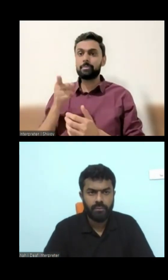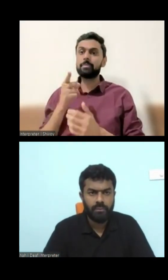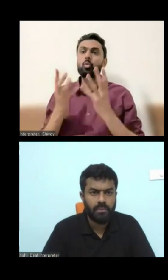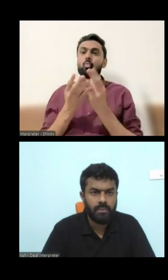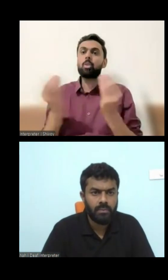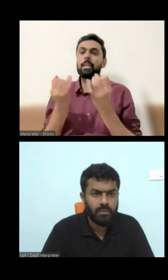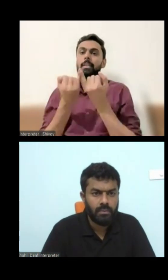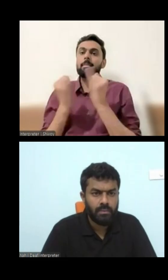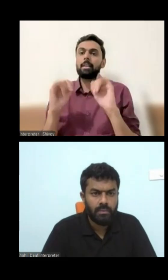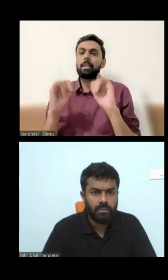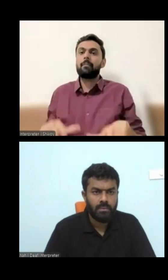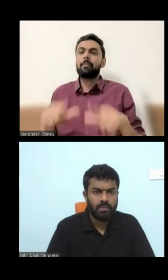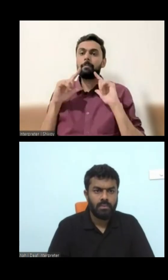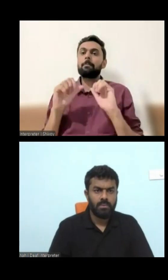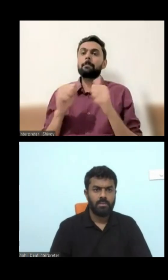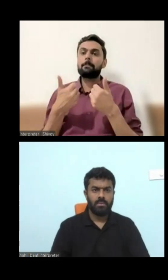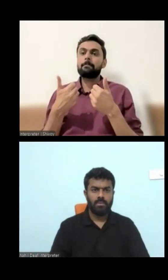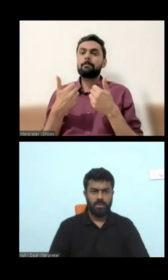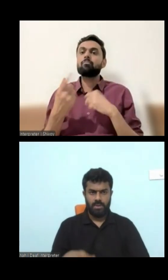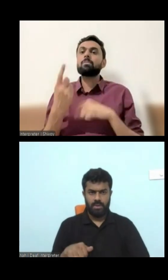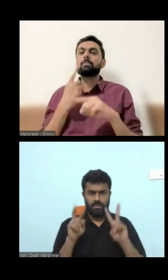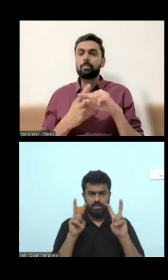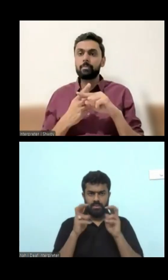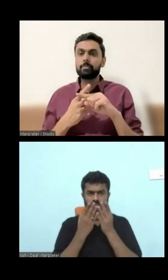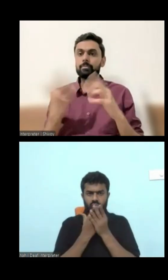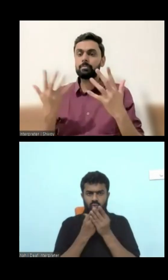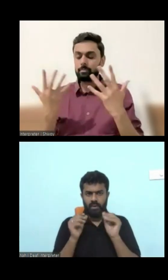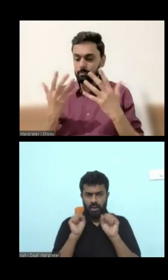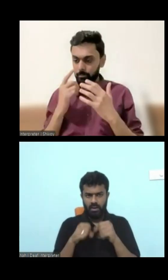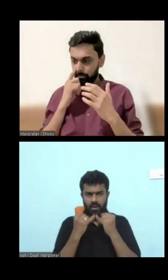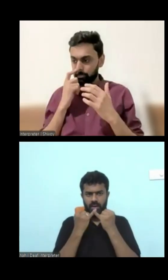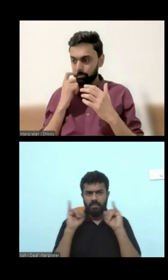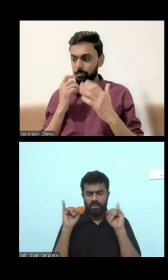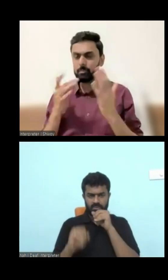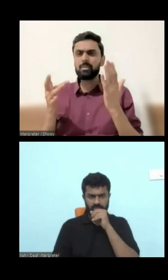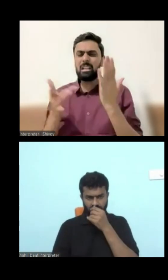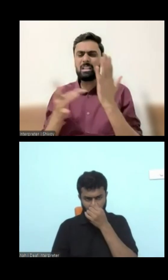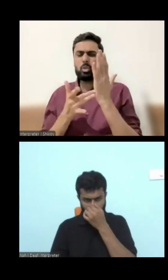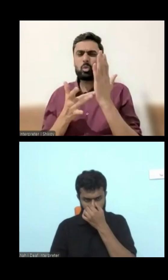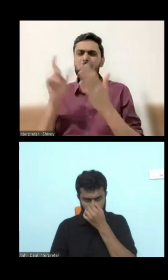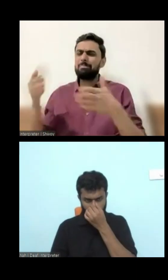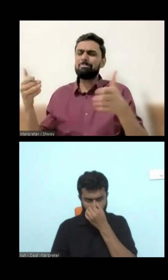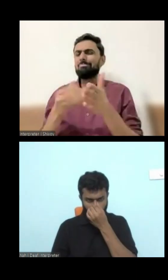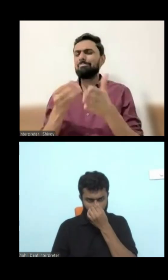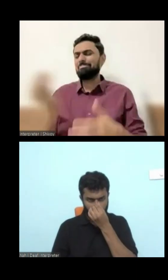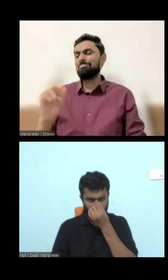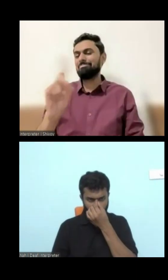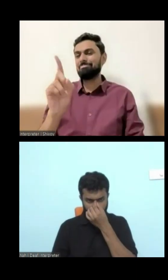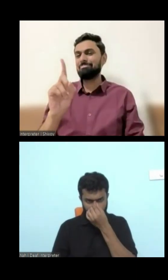As well as making sure that technology itself does not become a barrier for someone who has some assistive technology needs.